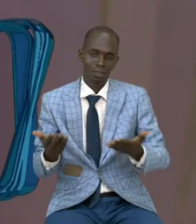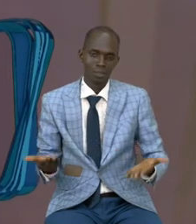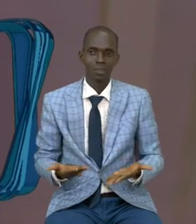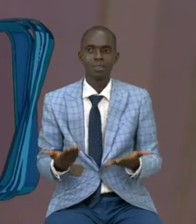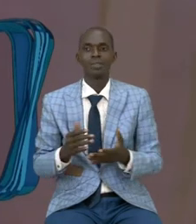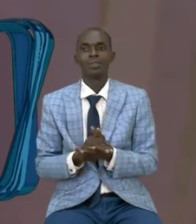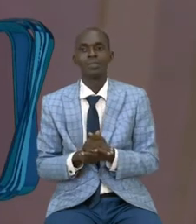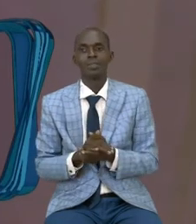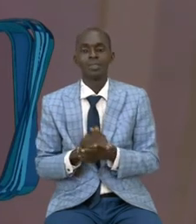the deliverer is here